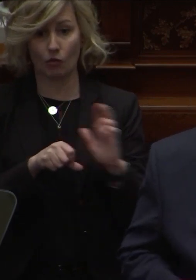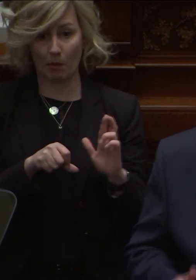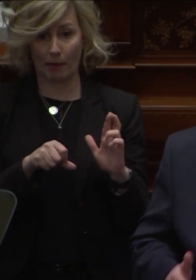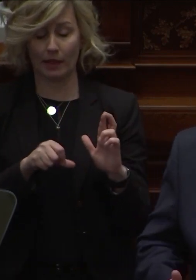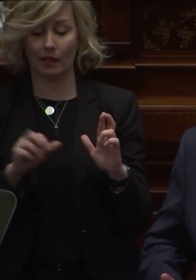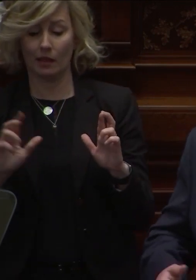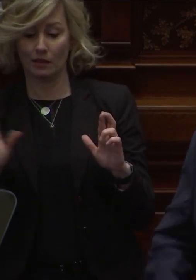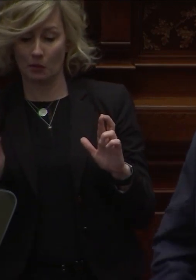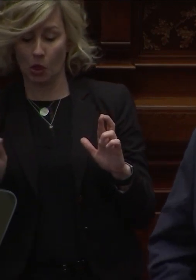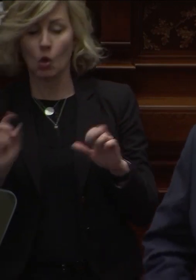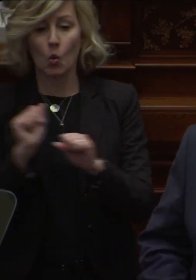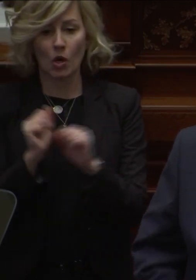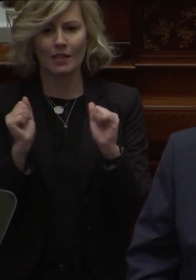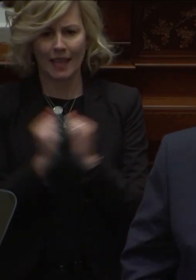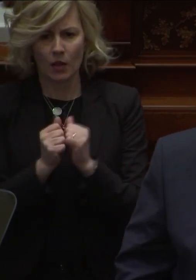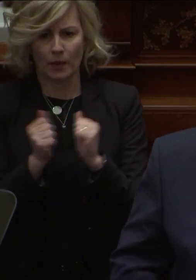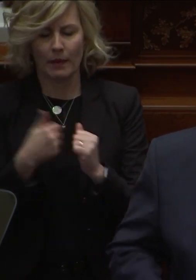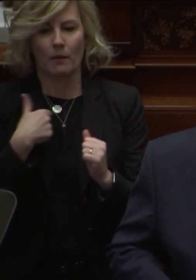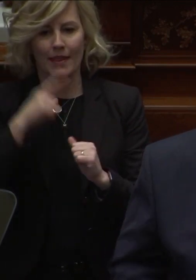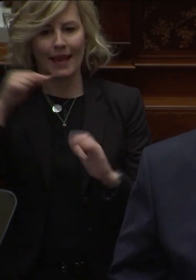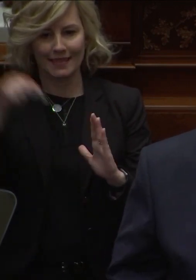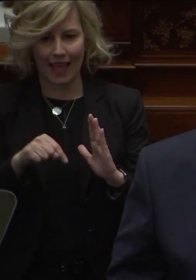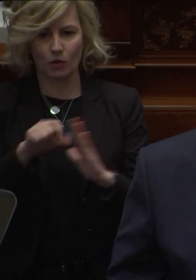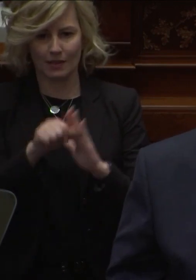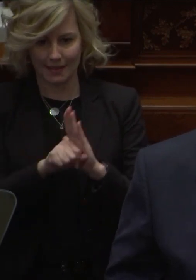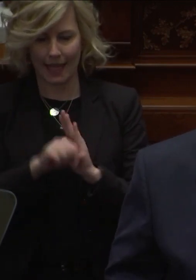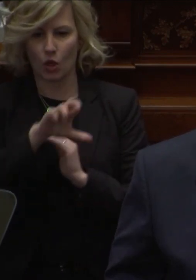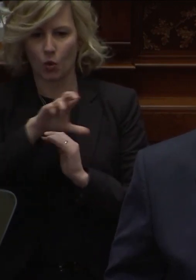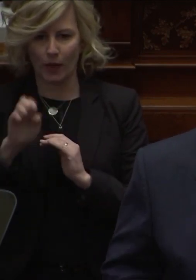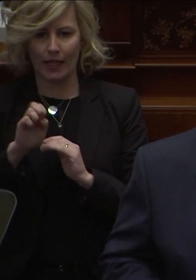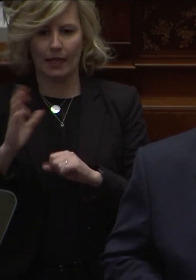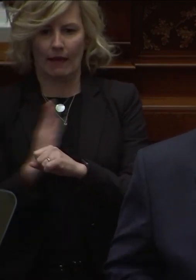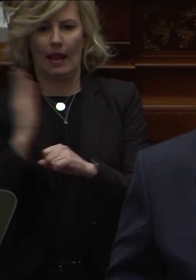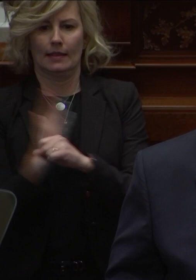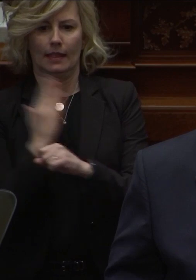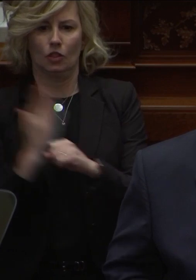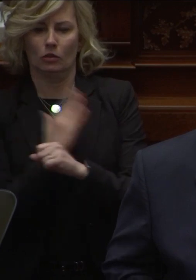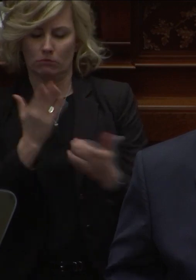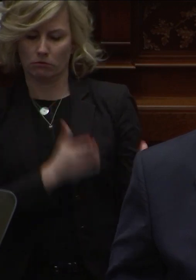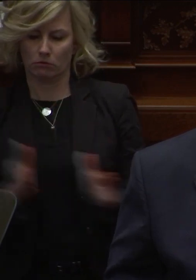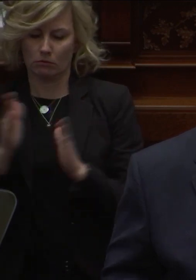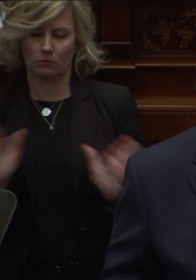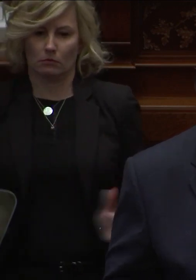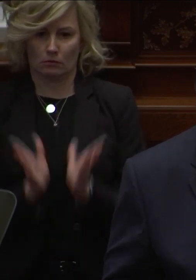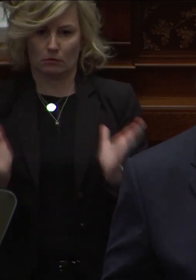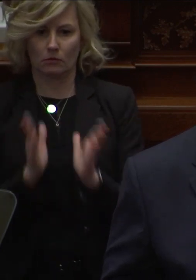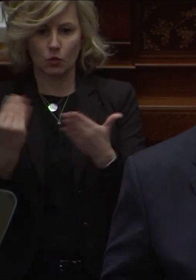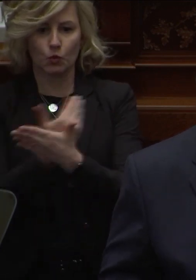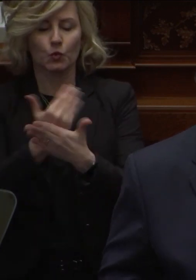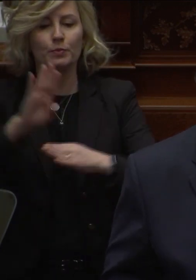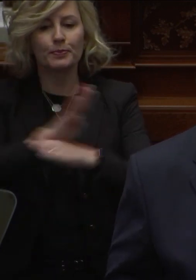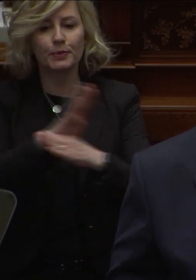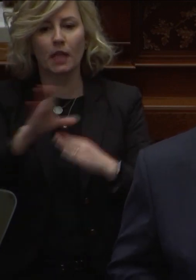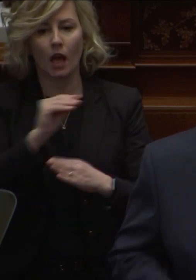AND I WANT DOWNSTATE REPUBLICANS AND DEMOCRATS TO WORK TOGETHER WITH ME ON A DOWNSTATE